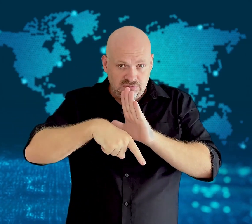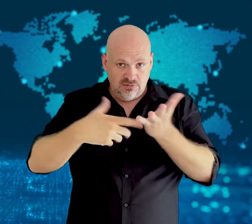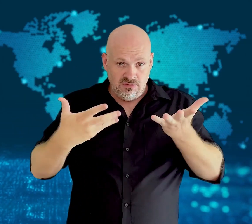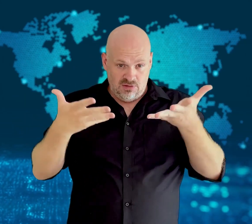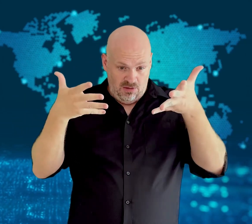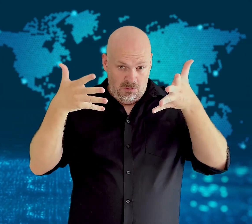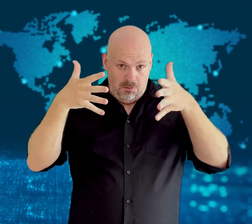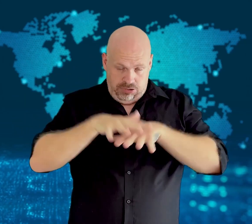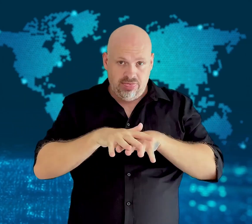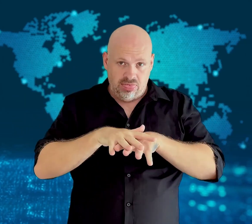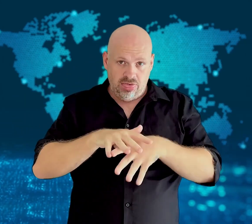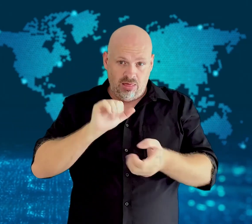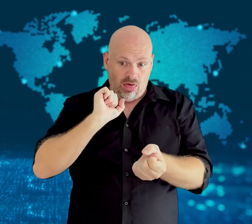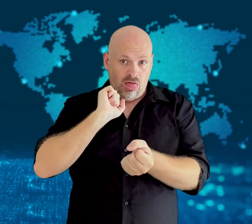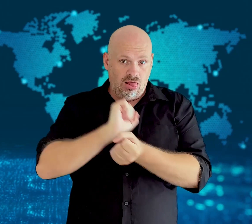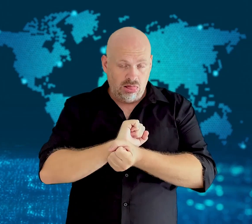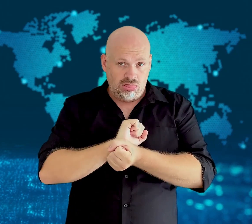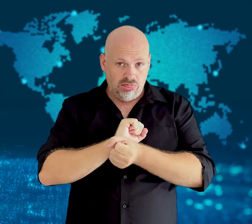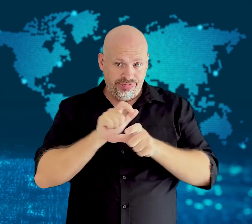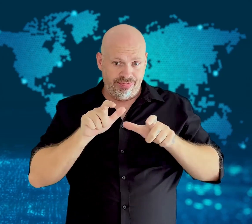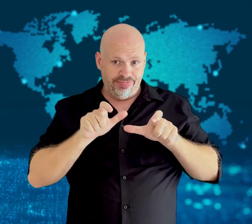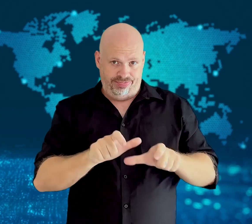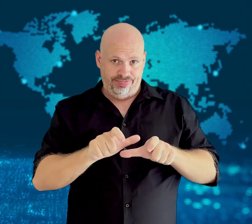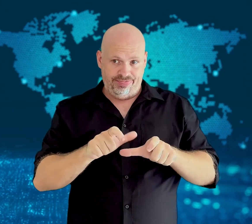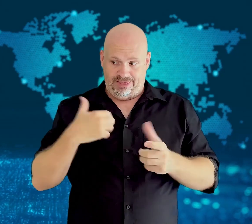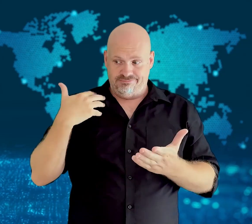in Mexico since last Wednesday.